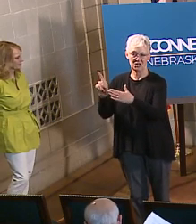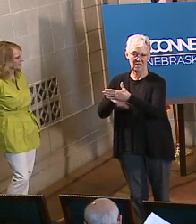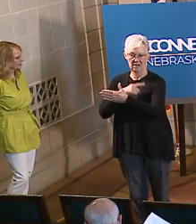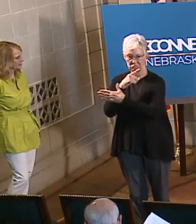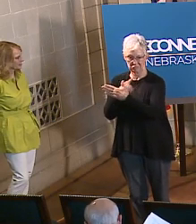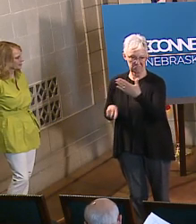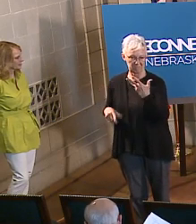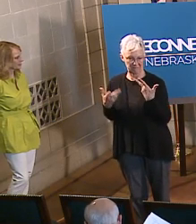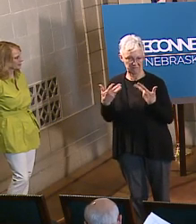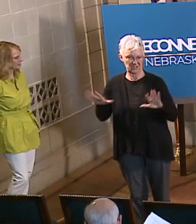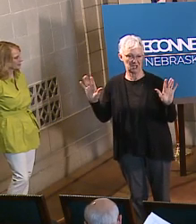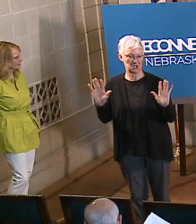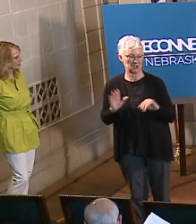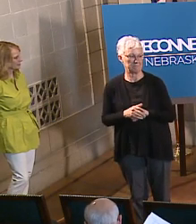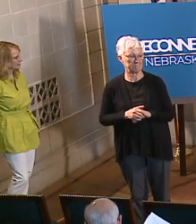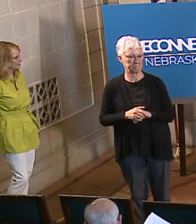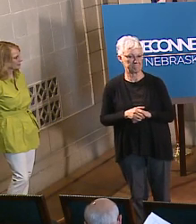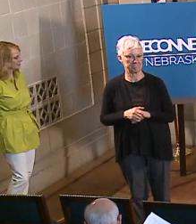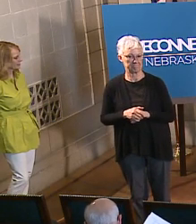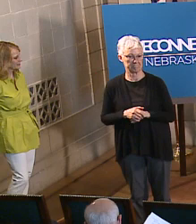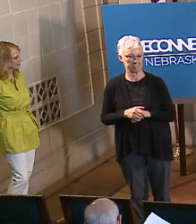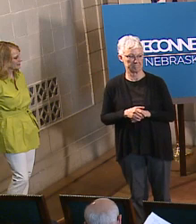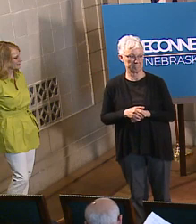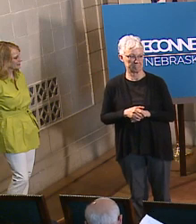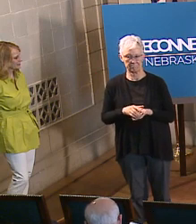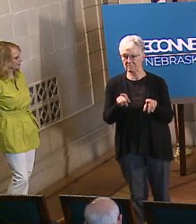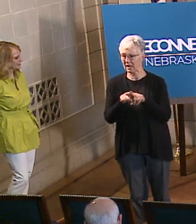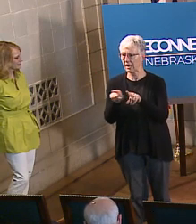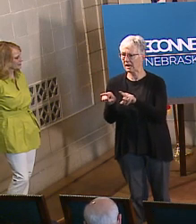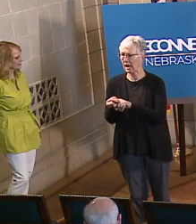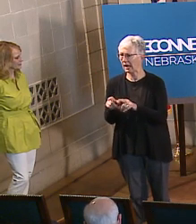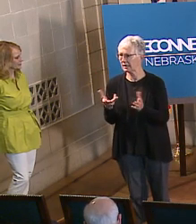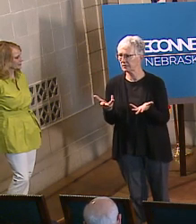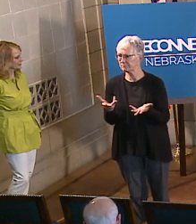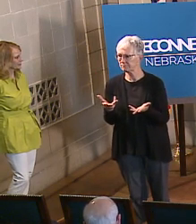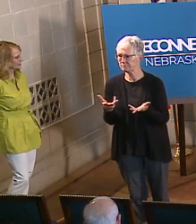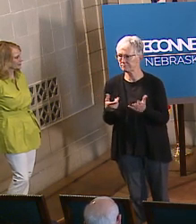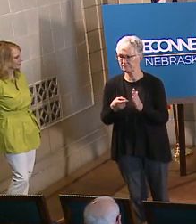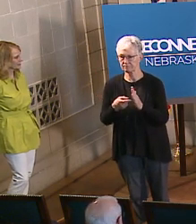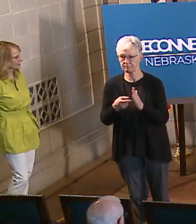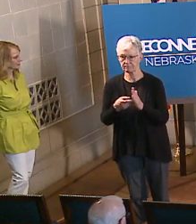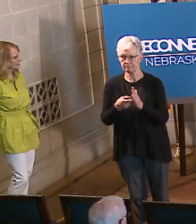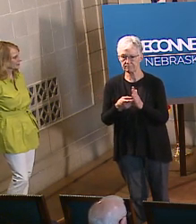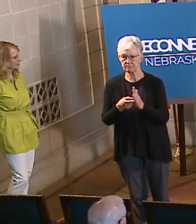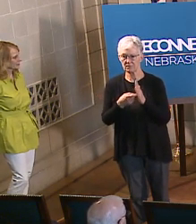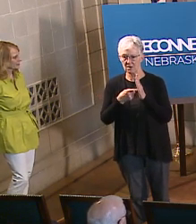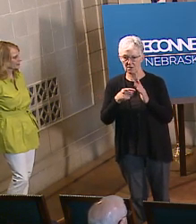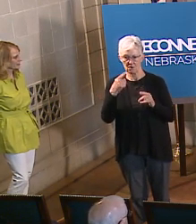SO THAT TERMINATES THOSE EXECUTIVE ORDERS.